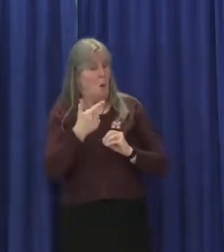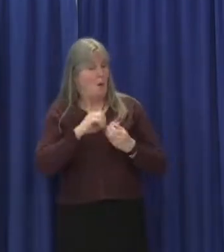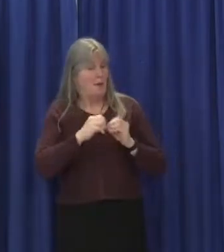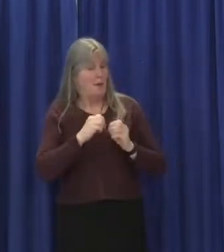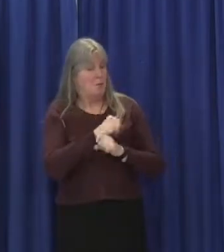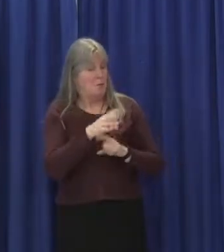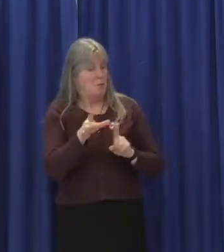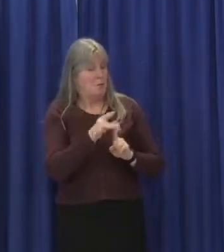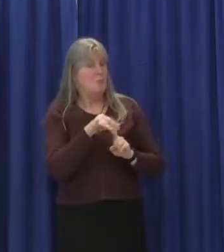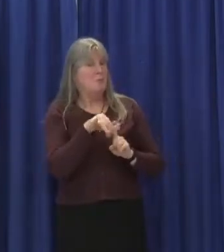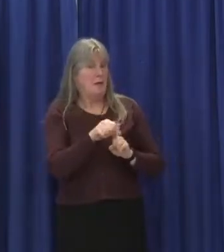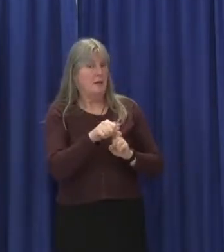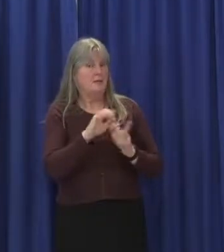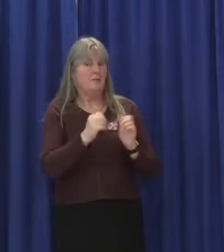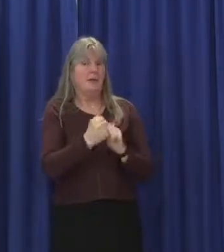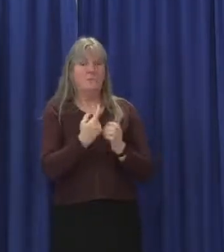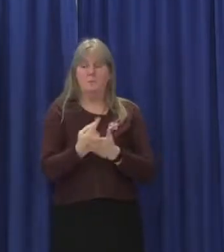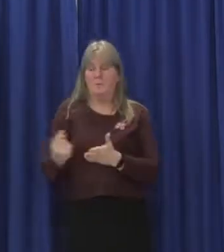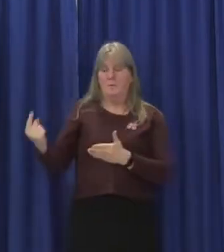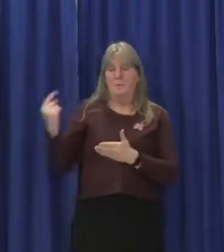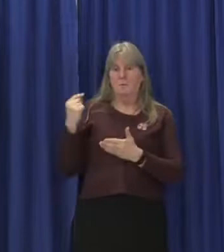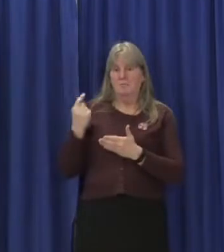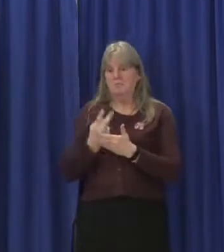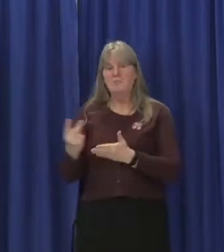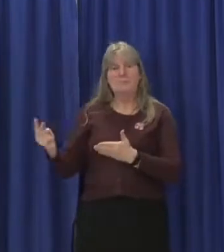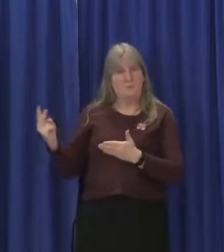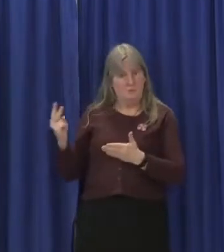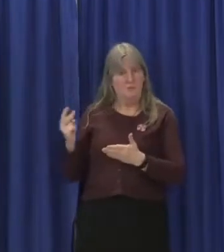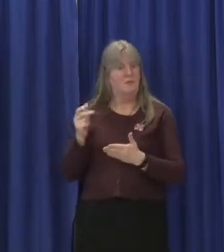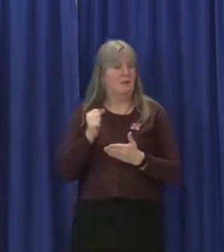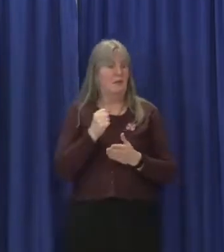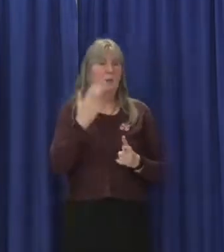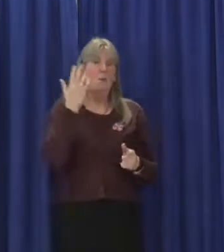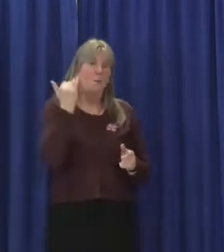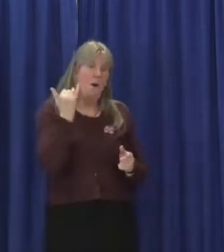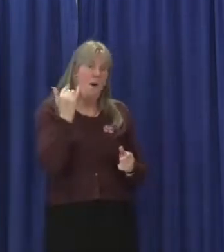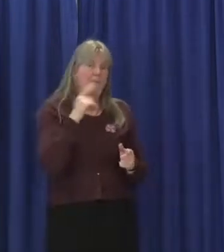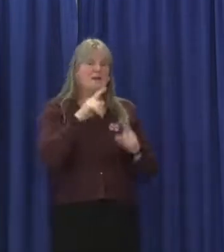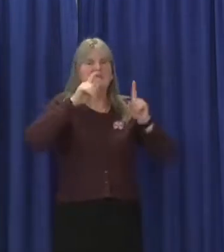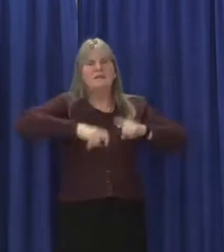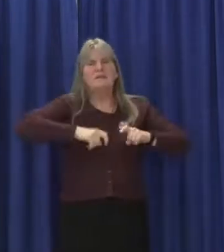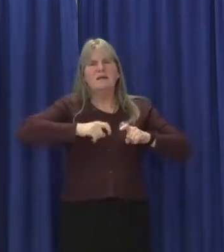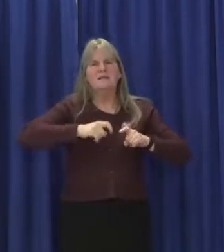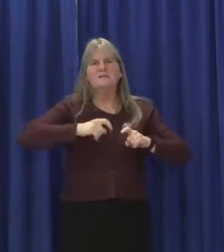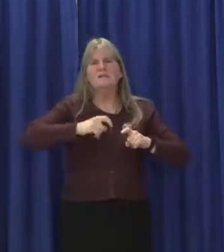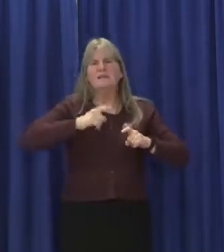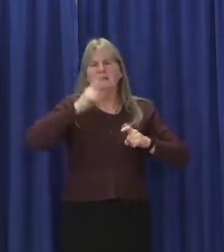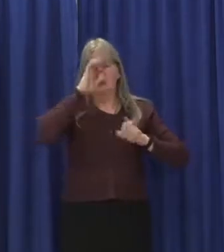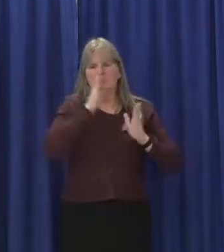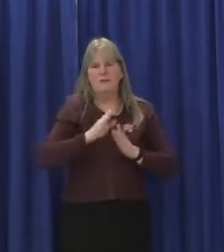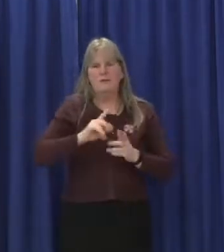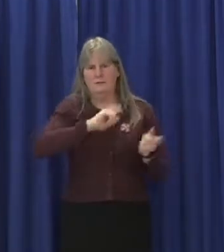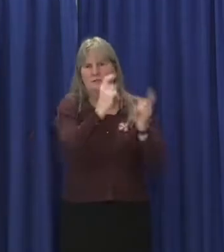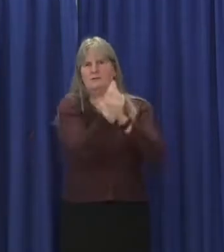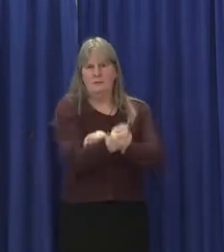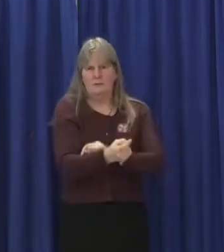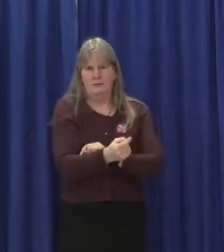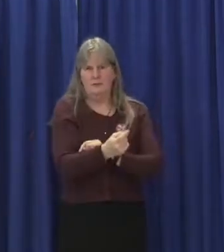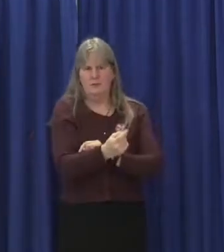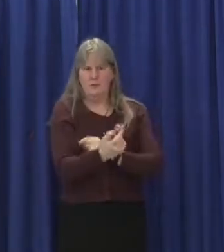to what we were seeing a week ago, two weeks ago. This is because our testing strategy has changed and we are prioritizing testing for those